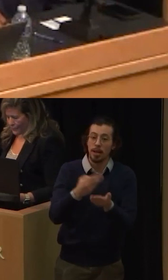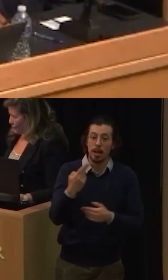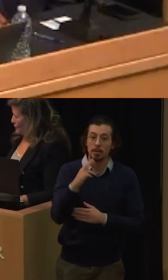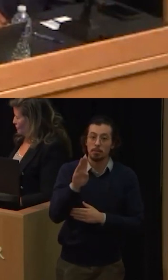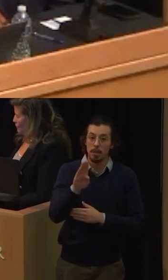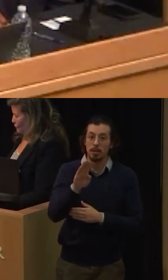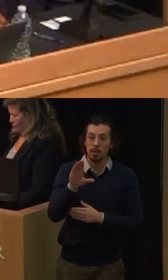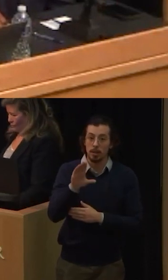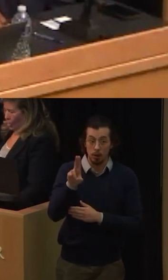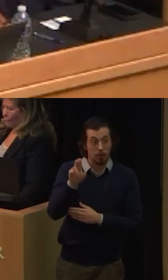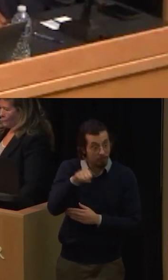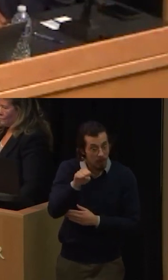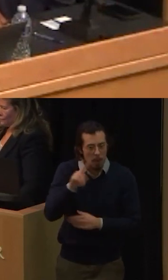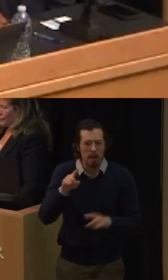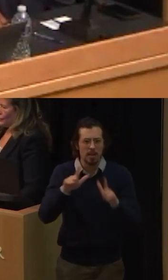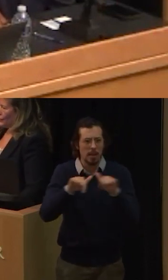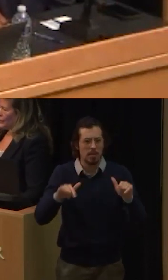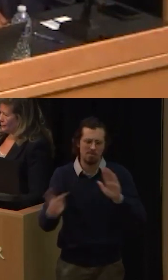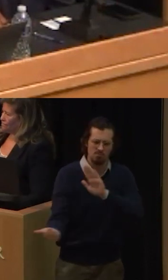was barring people of color from working at Kodak,